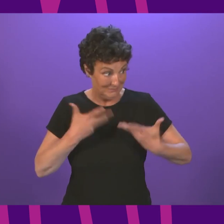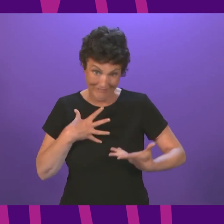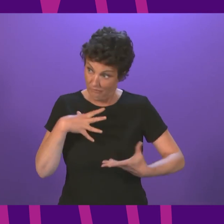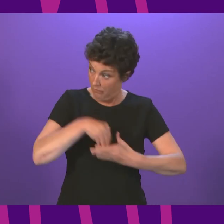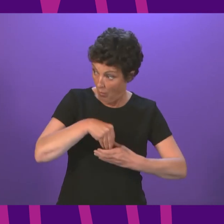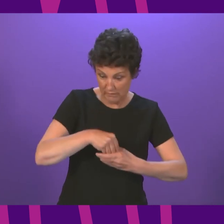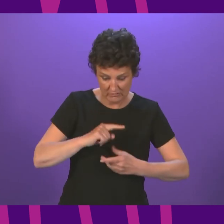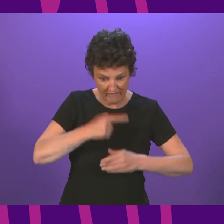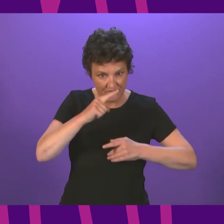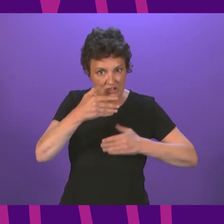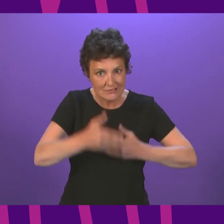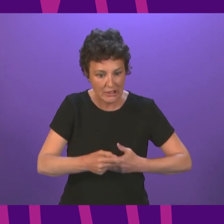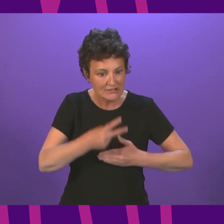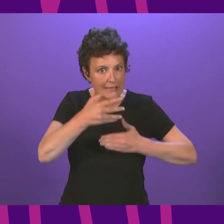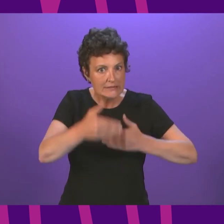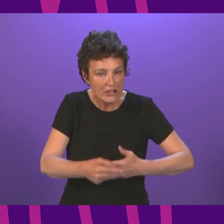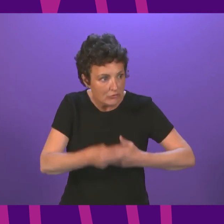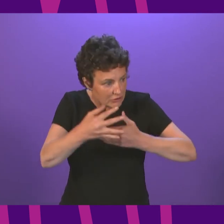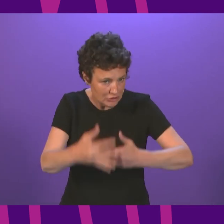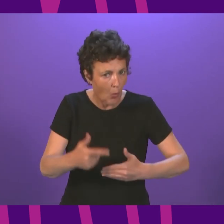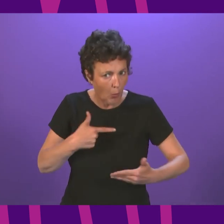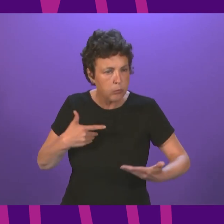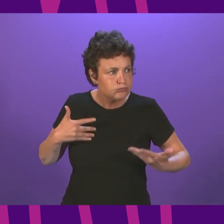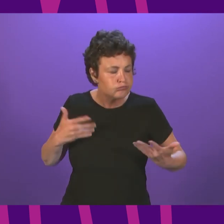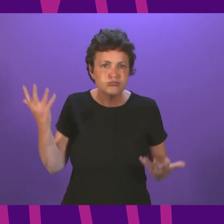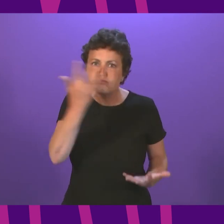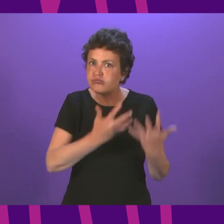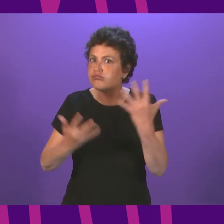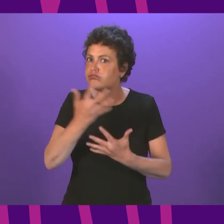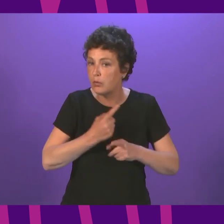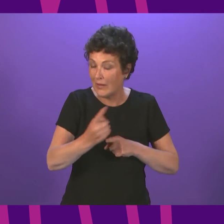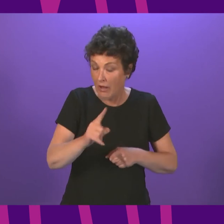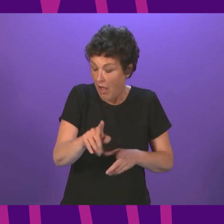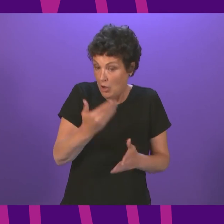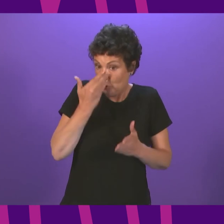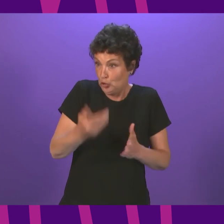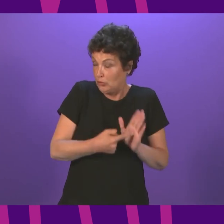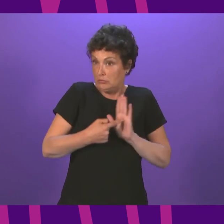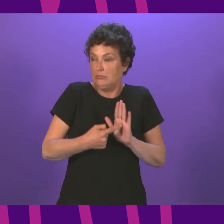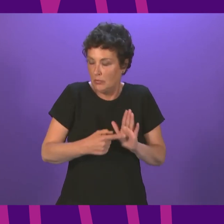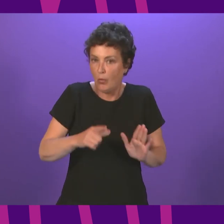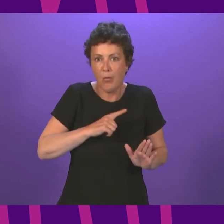Green members seem so concerned about working with. Scottish Conservatives have tried to engage constructively with ministers throughout the